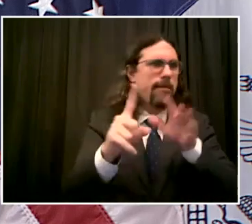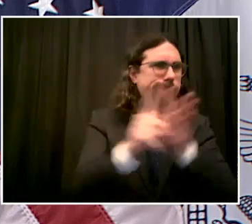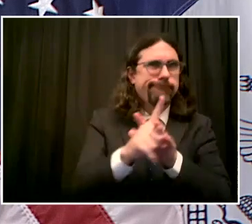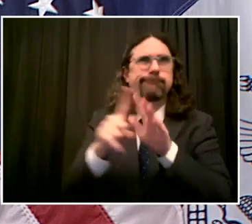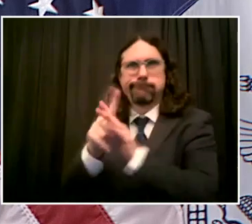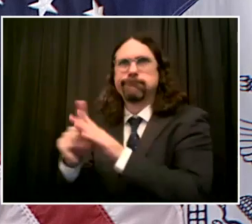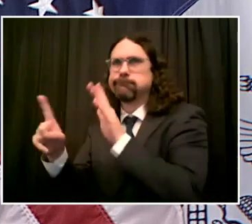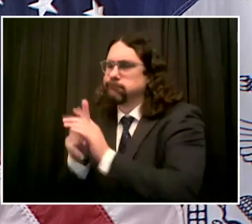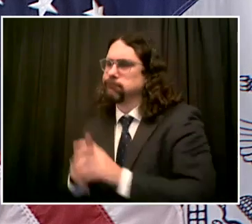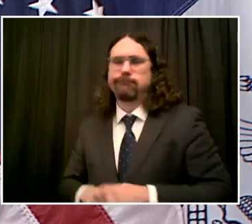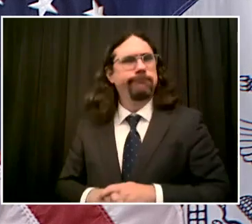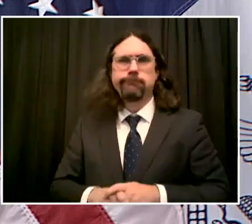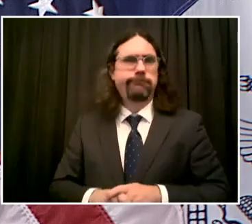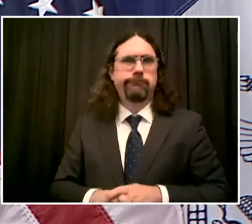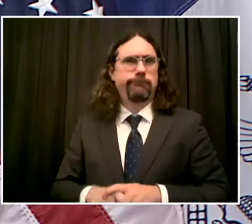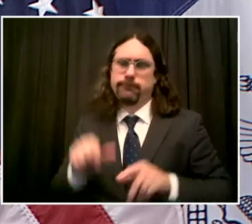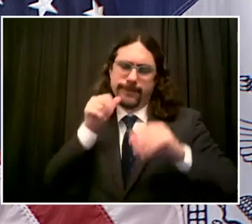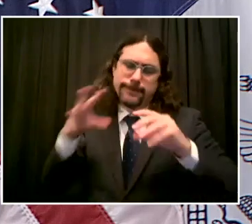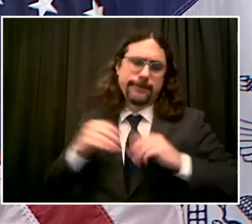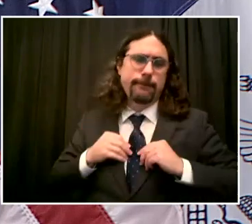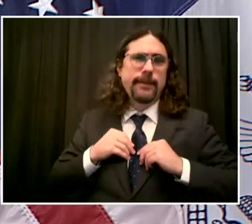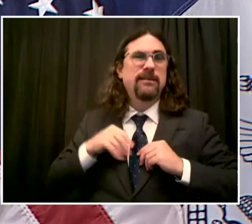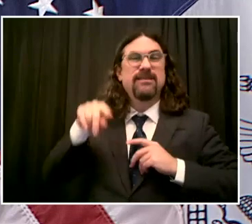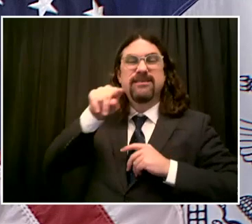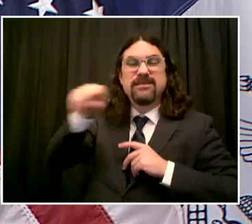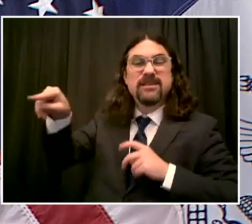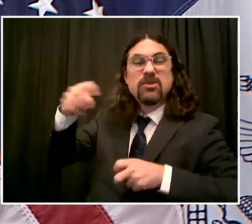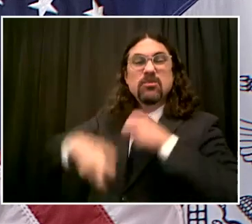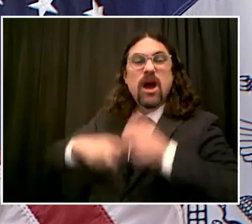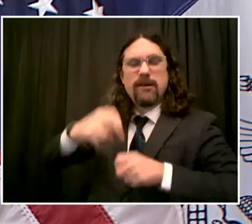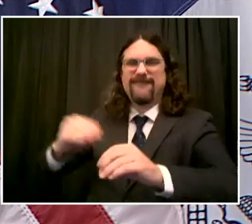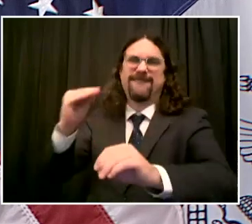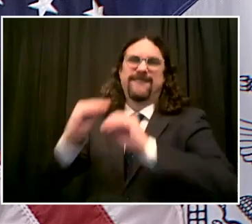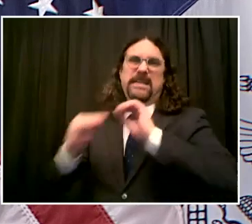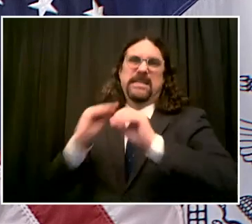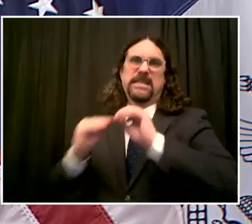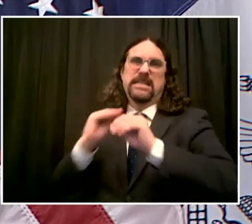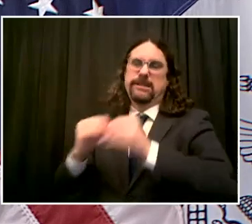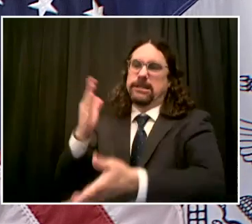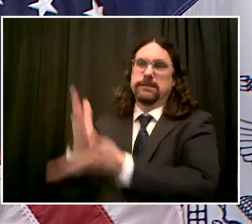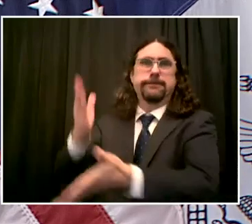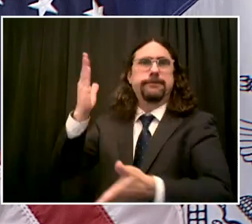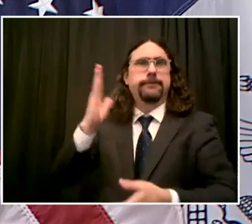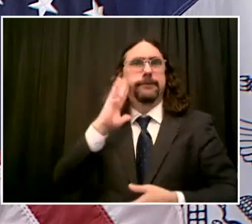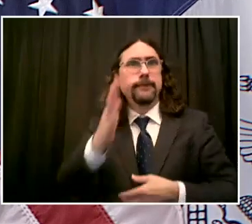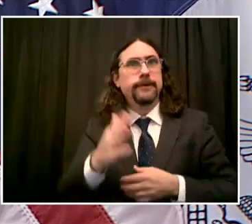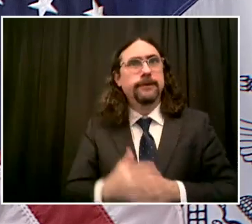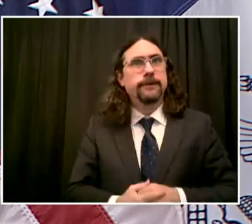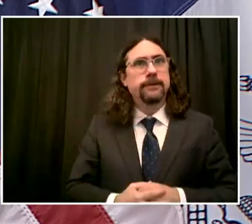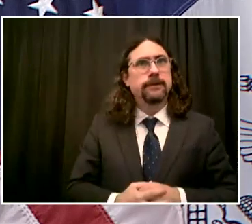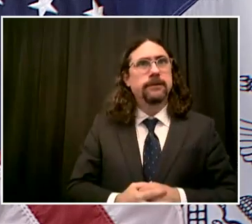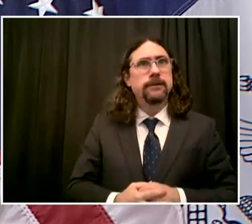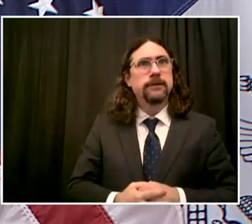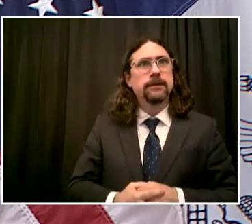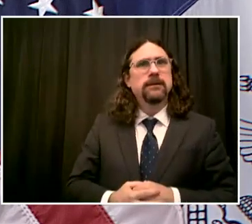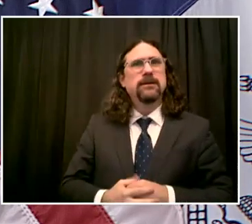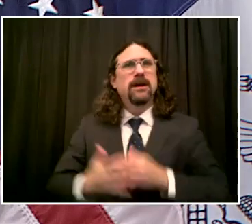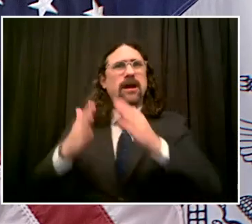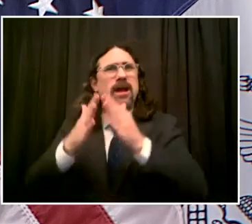TODAY. WE DON'T ACCEPT THAT. WE'RE GOING TO FIGHT THAT, WE'RE GOING TO FIX THAT. THERE WERE A LOT OF OTHER PARTS